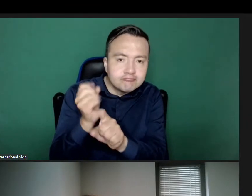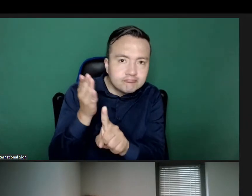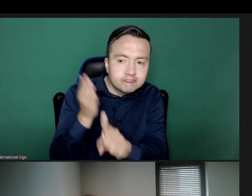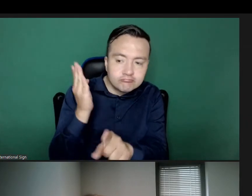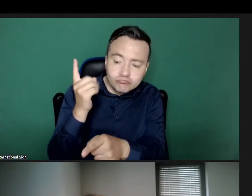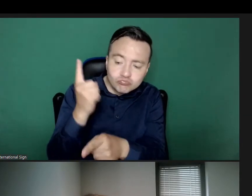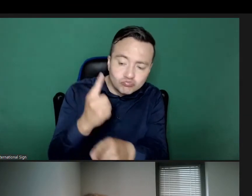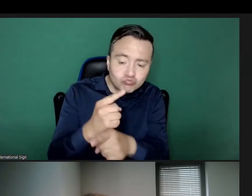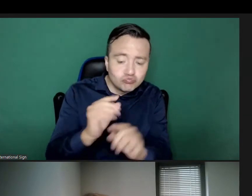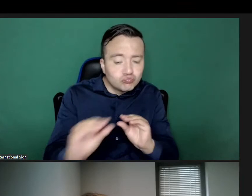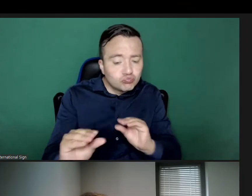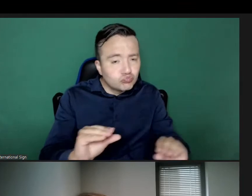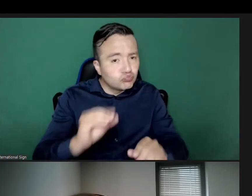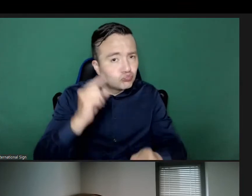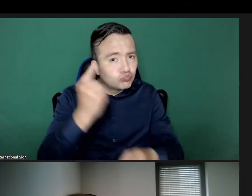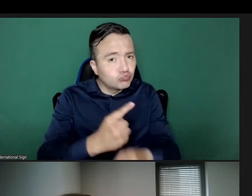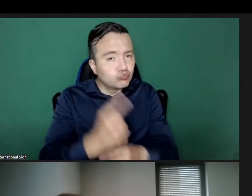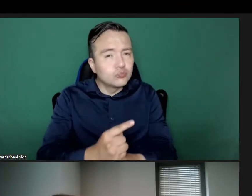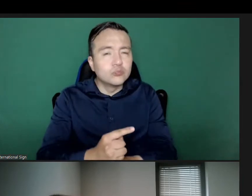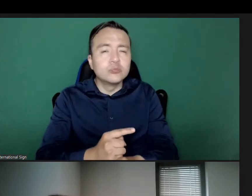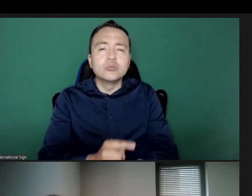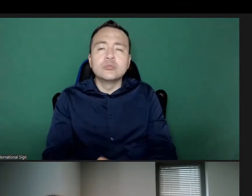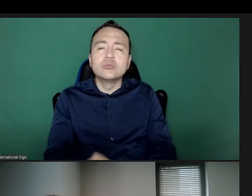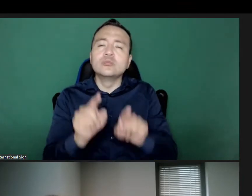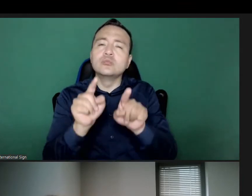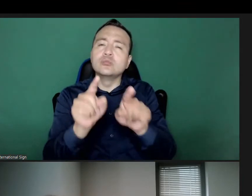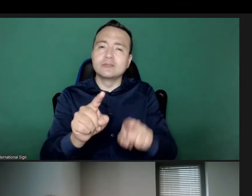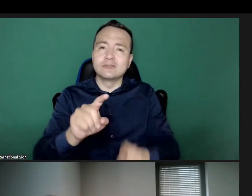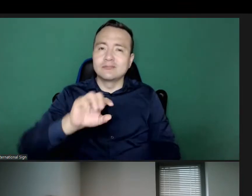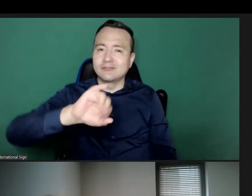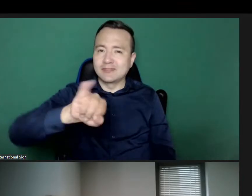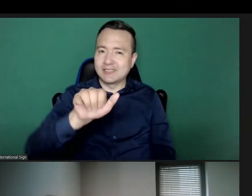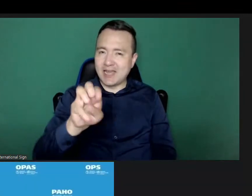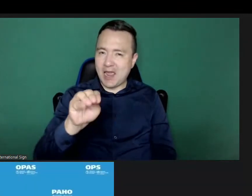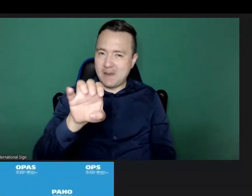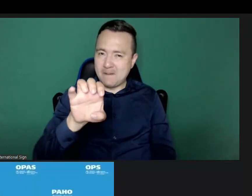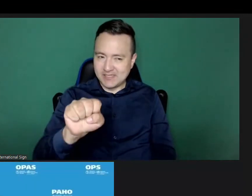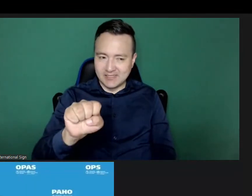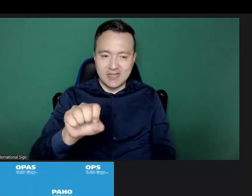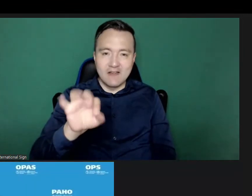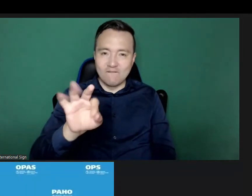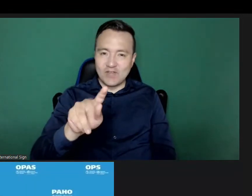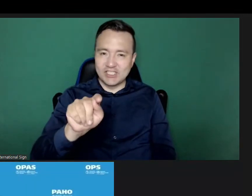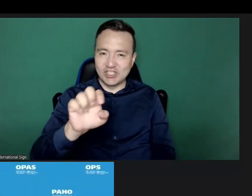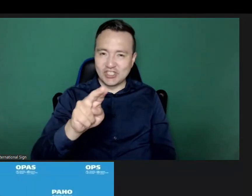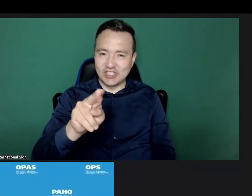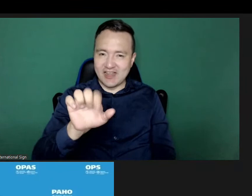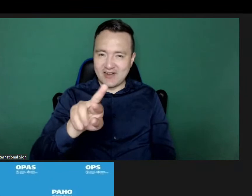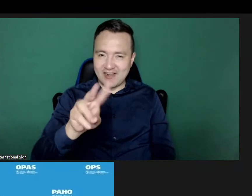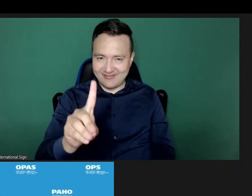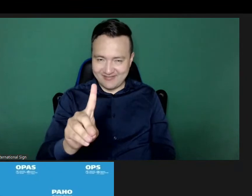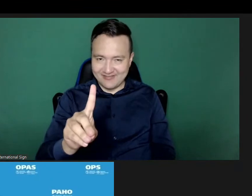some reflections and comments. I know you have extensive experience and processes in guiding countries on investments.